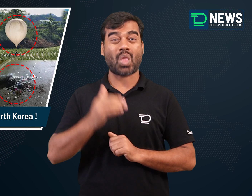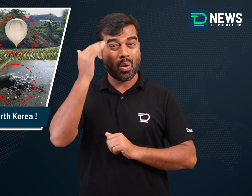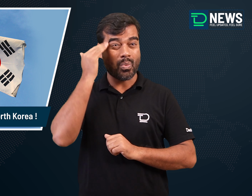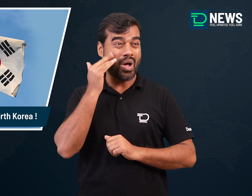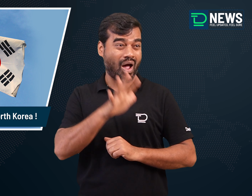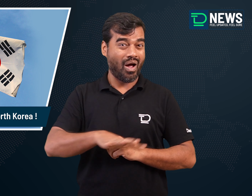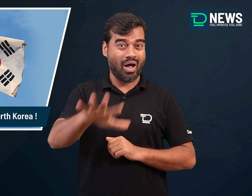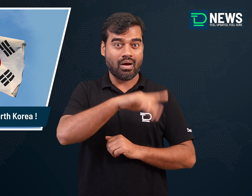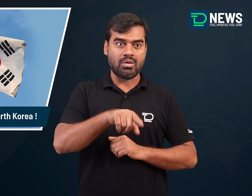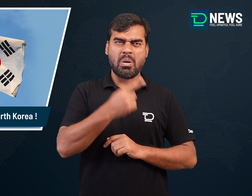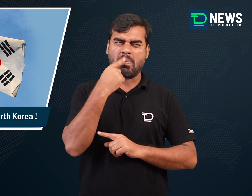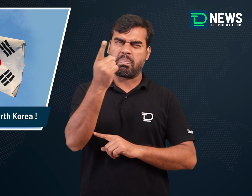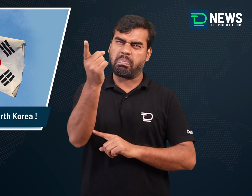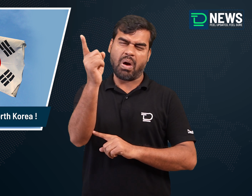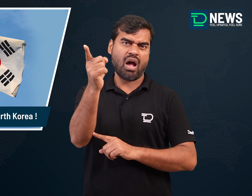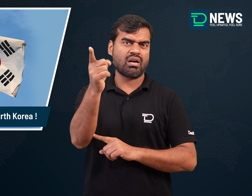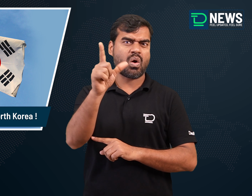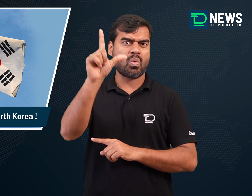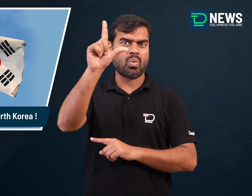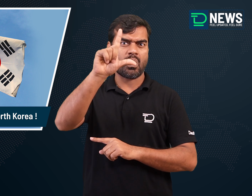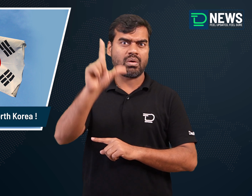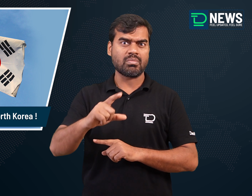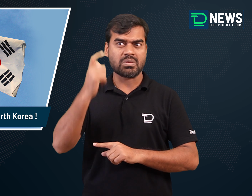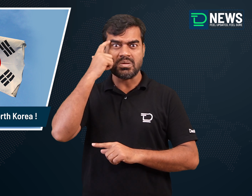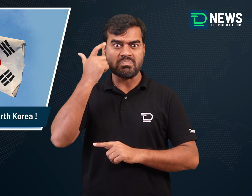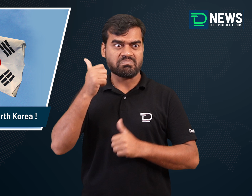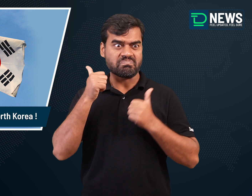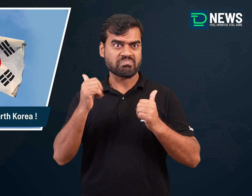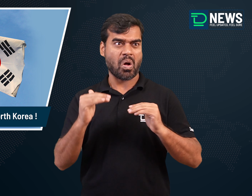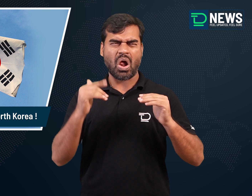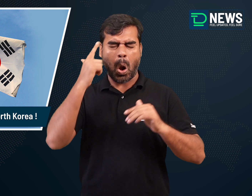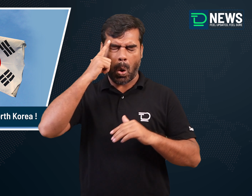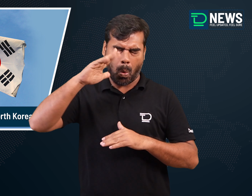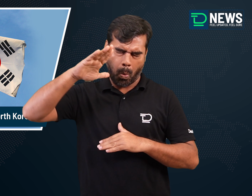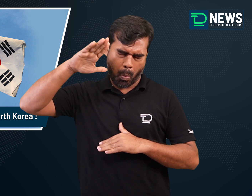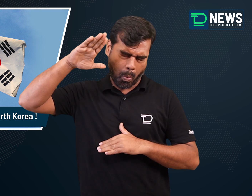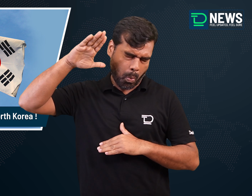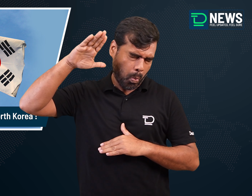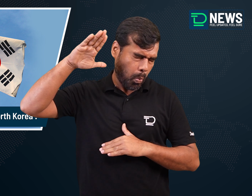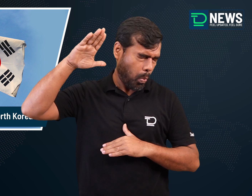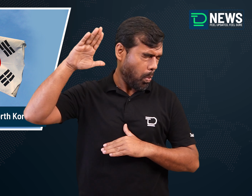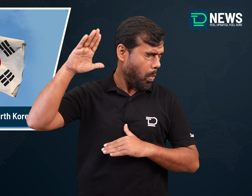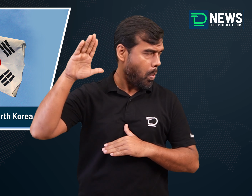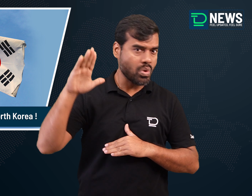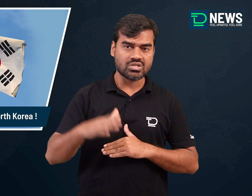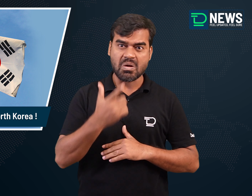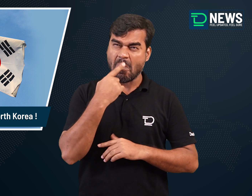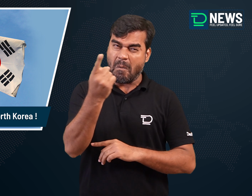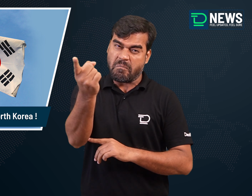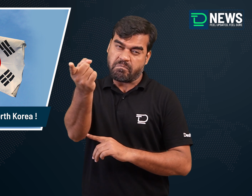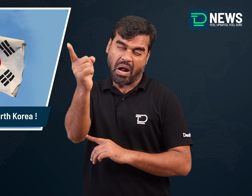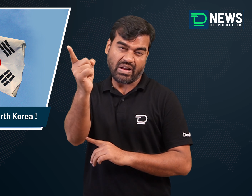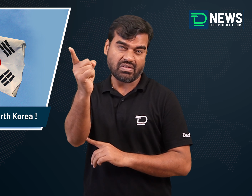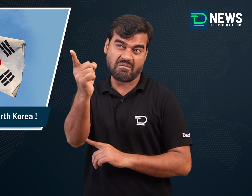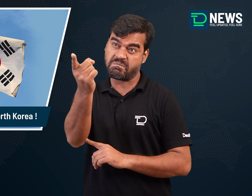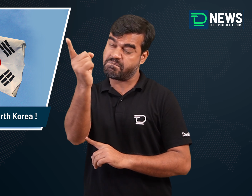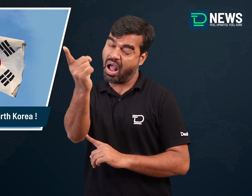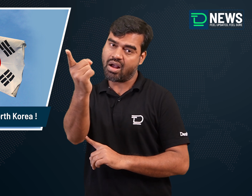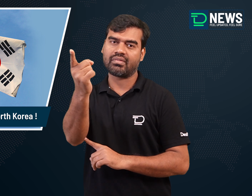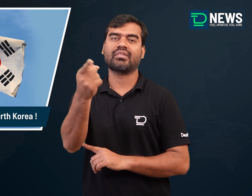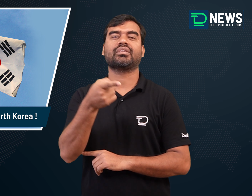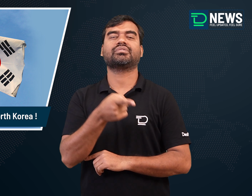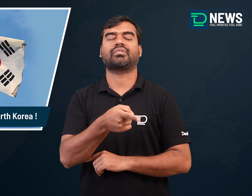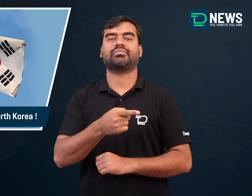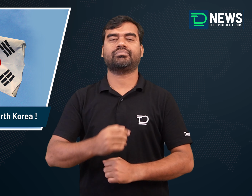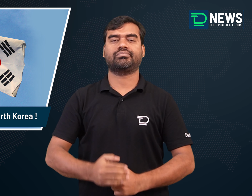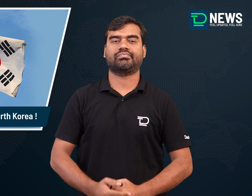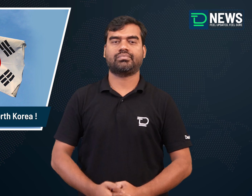South Korea also said that they strongly warned against this cheap behaviour.